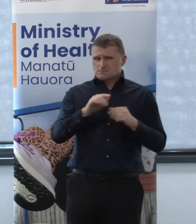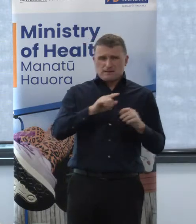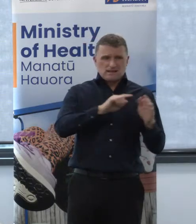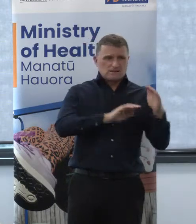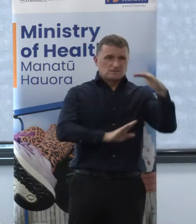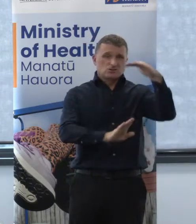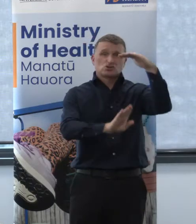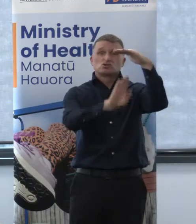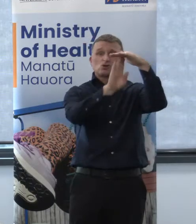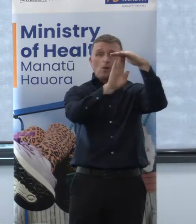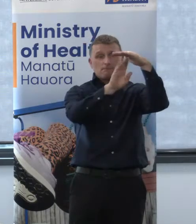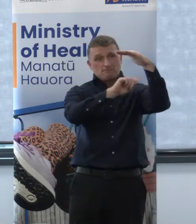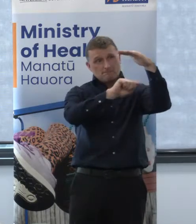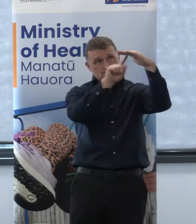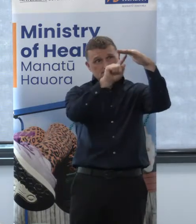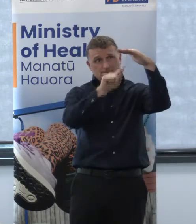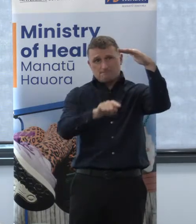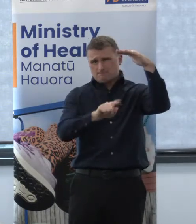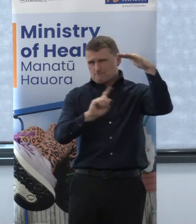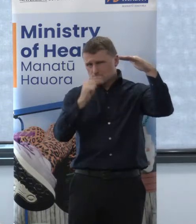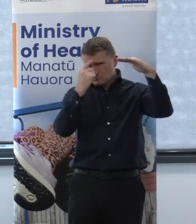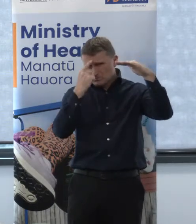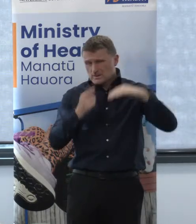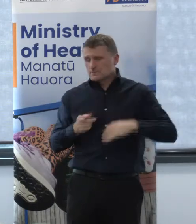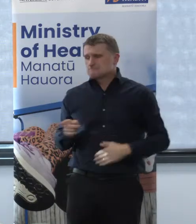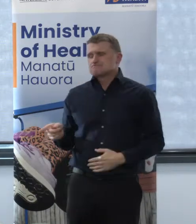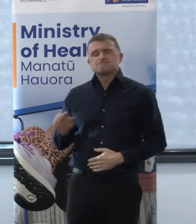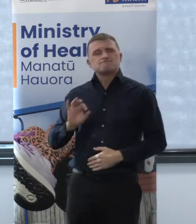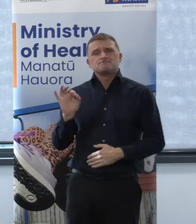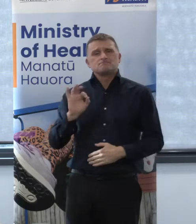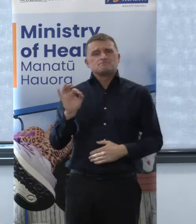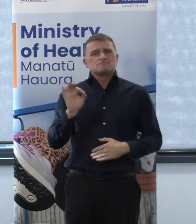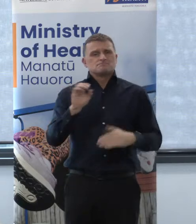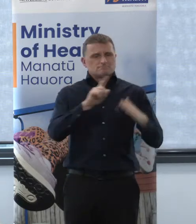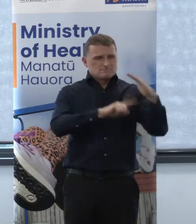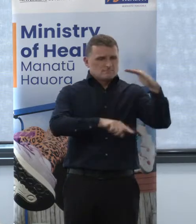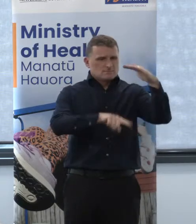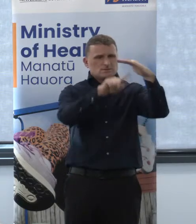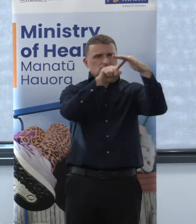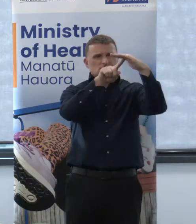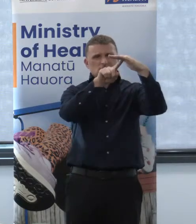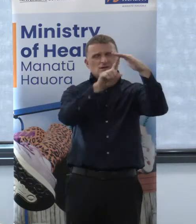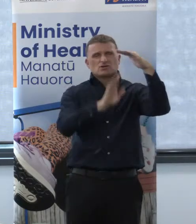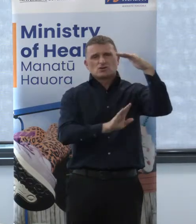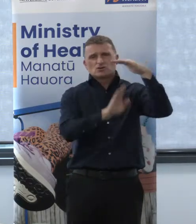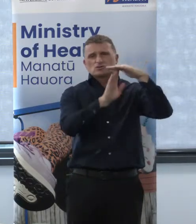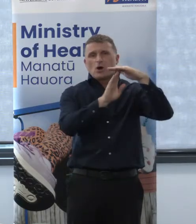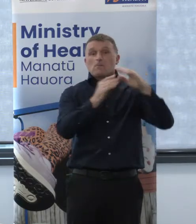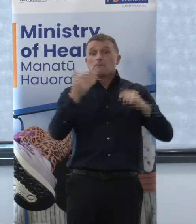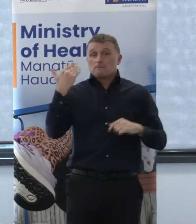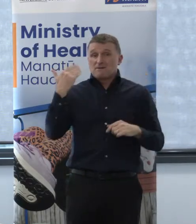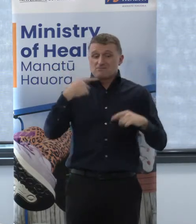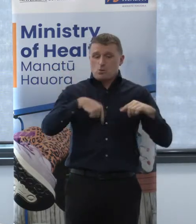's at the peak of the